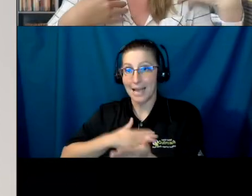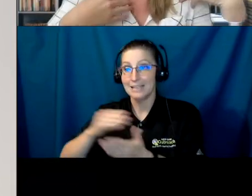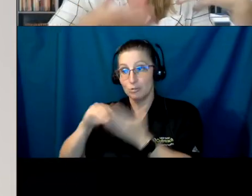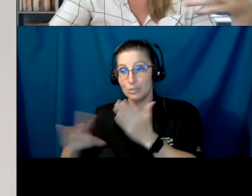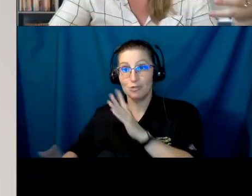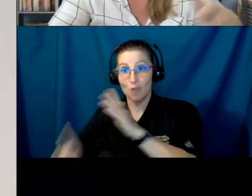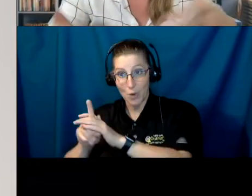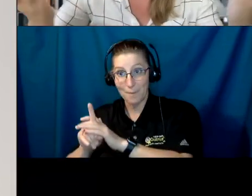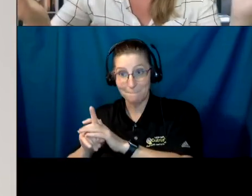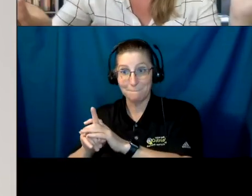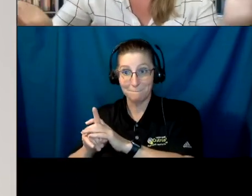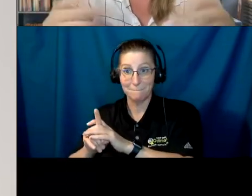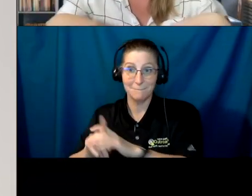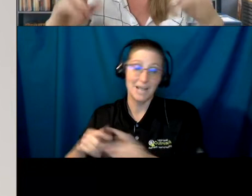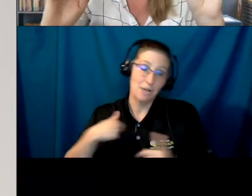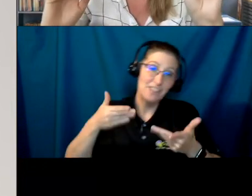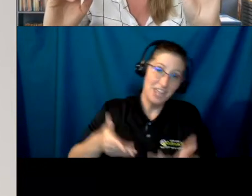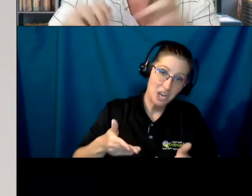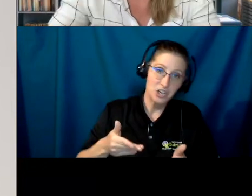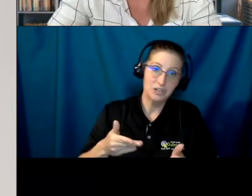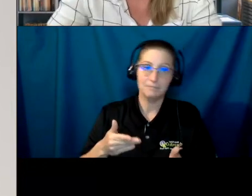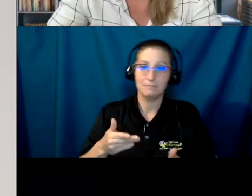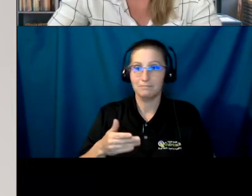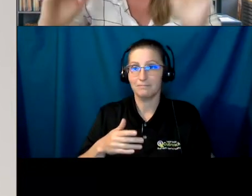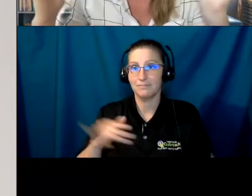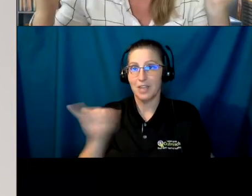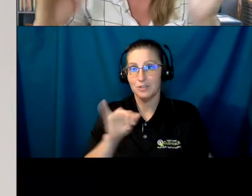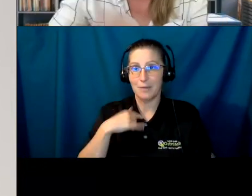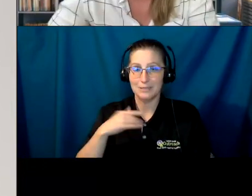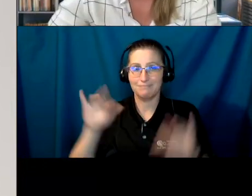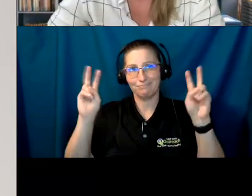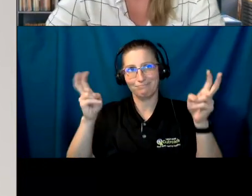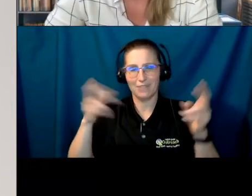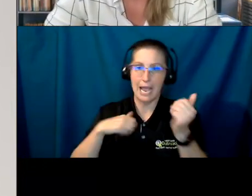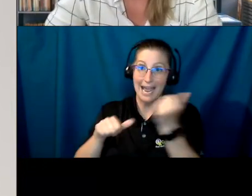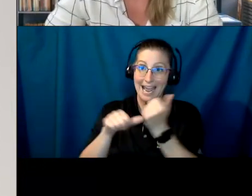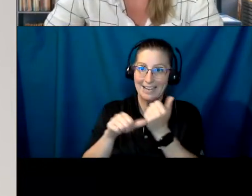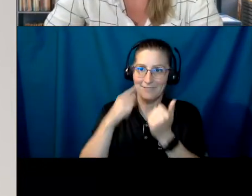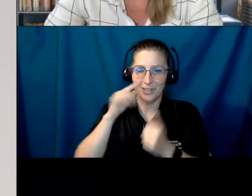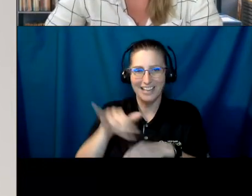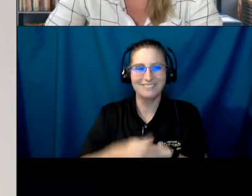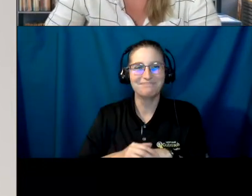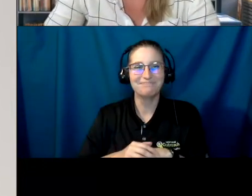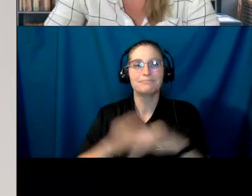too as I was there, so I kind of like also was the aide I guess I'm sharing an all about